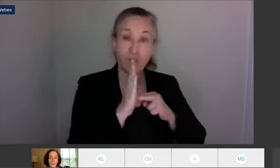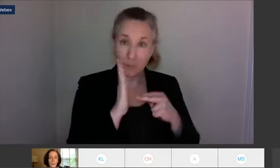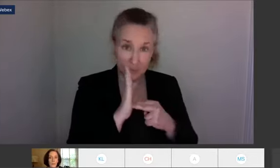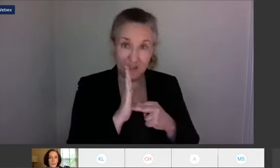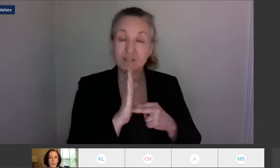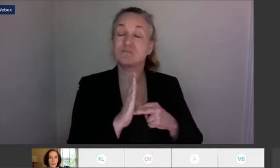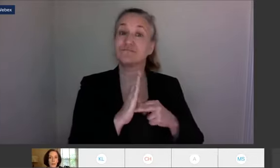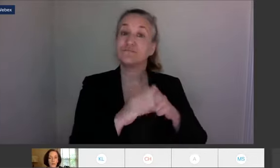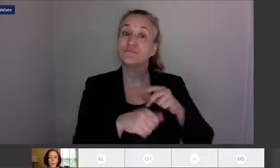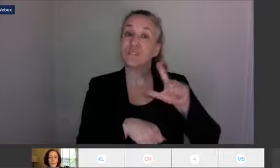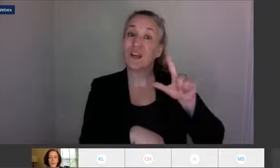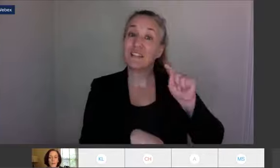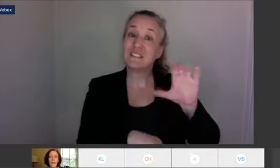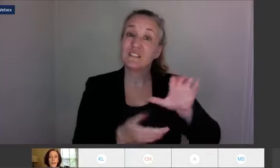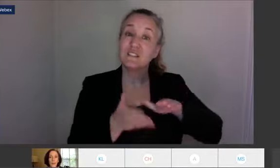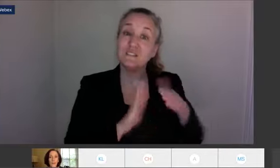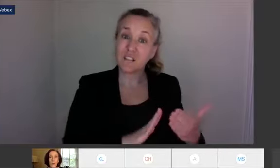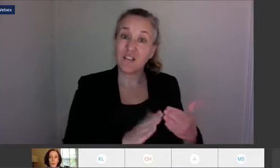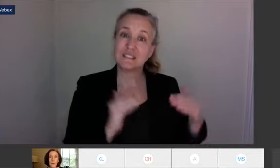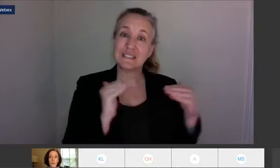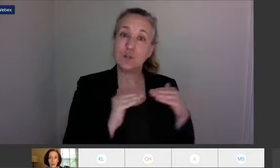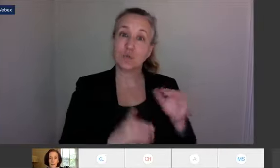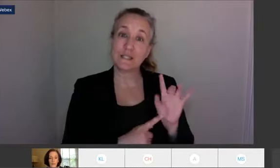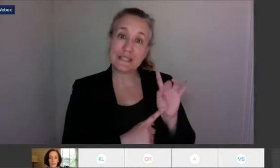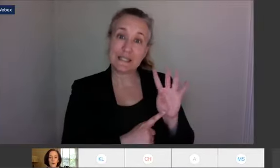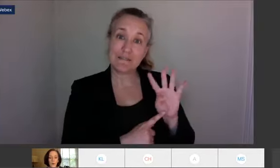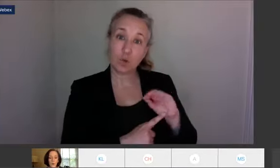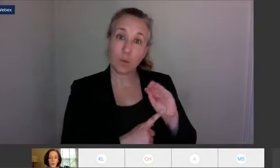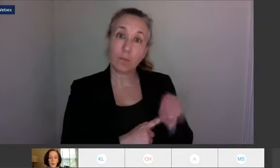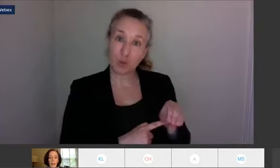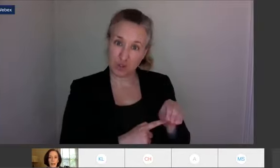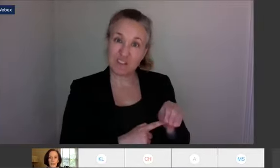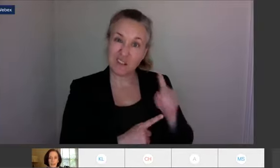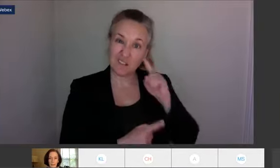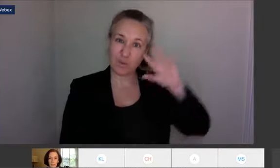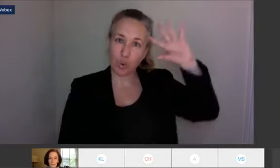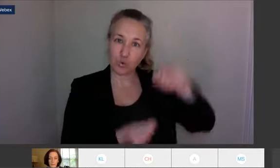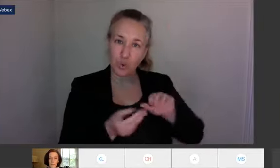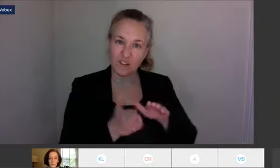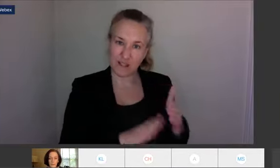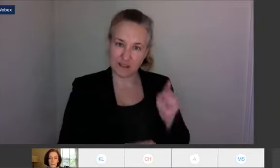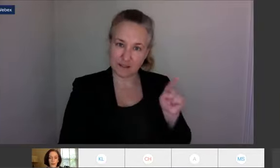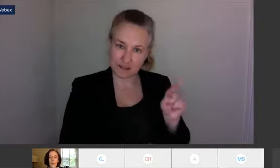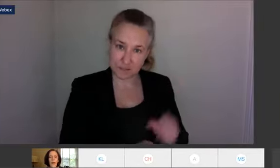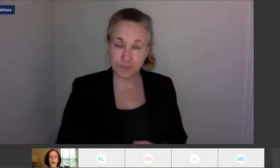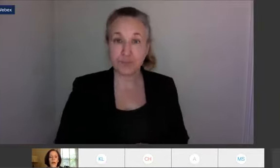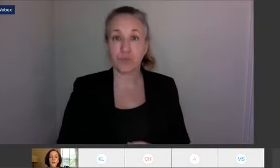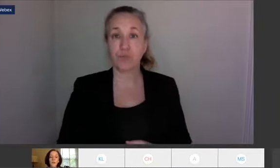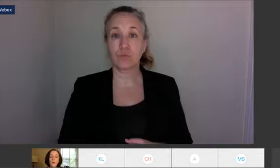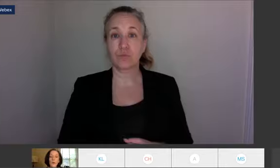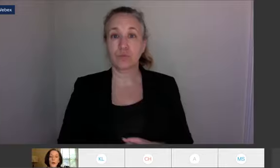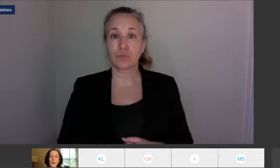deaths represent 84% of our total death deaths I do want